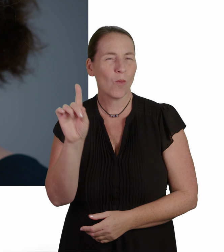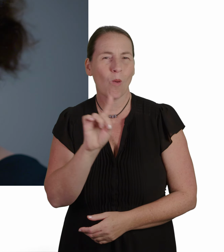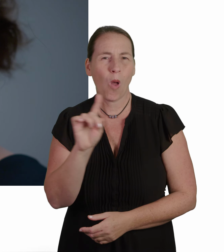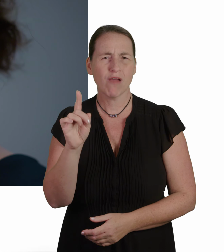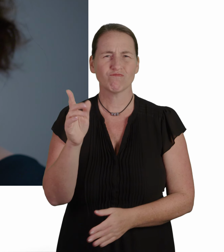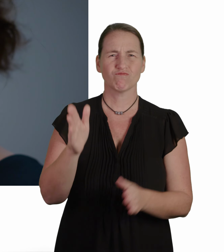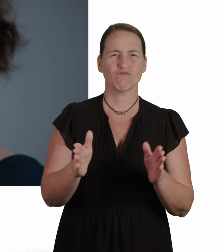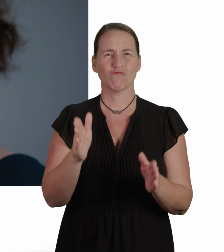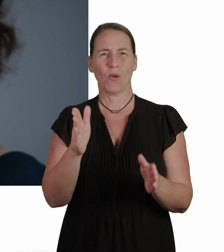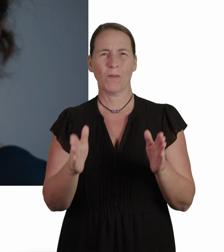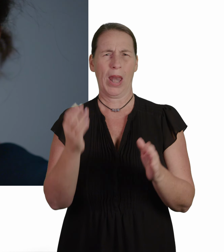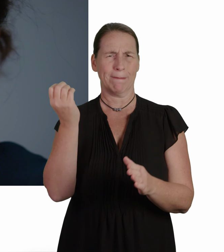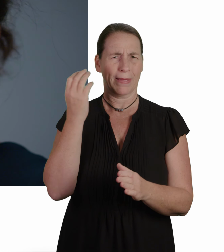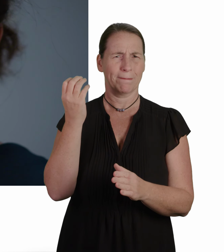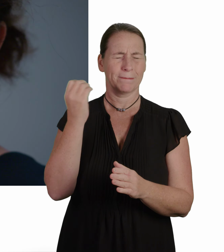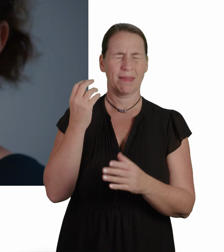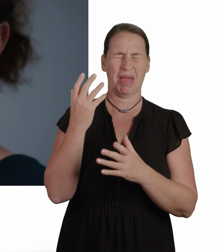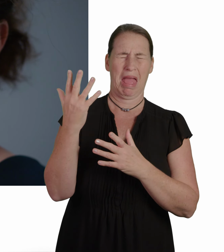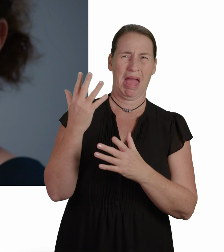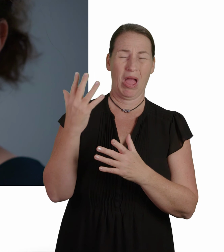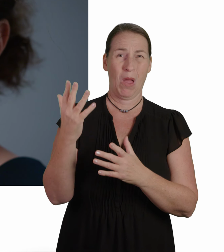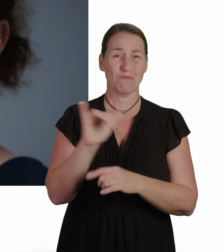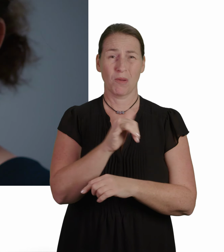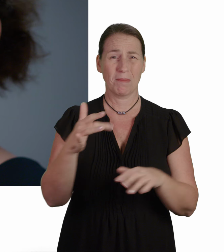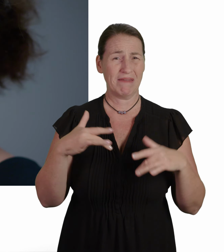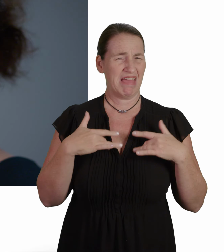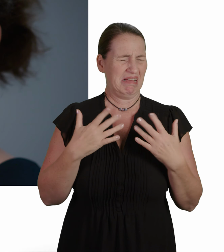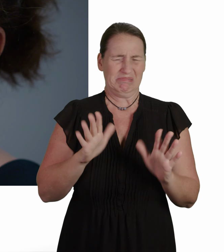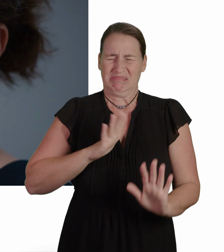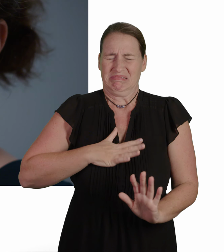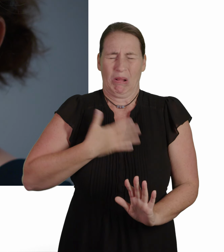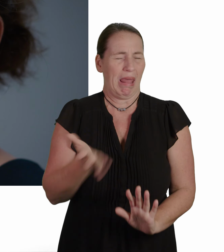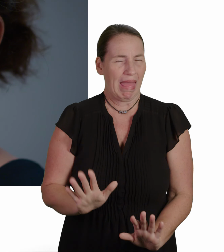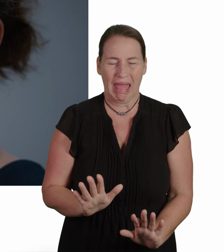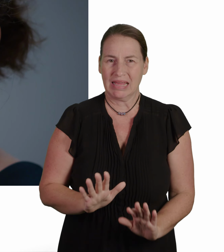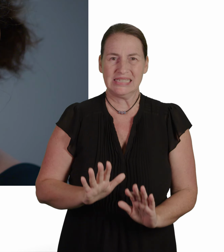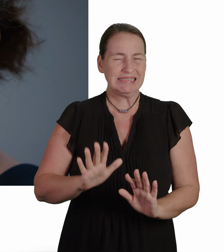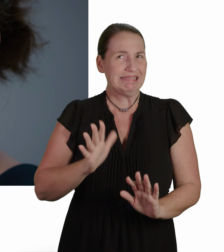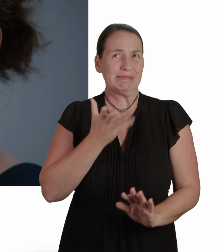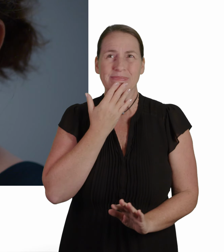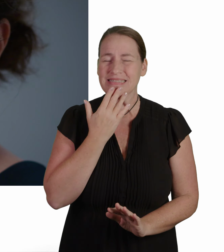very beepy, will have an echo and you'll probably come in here and go, “Oh, I don’t like this. I've made such a mistake,